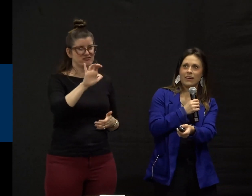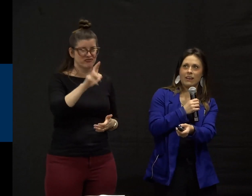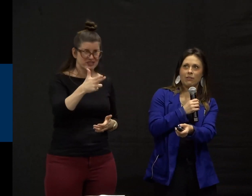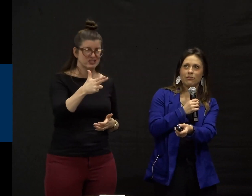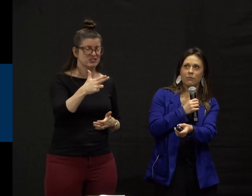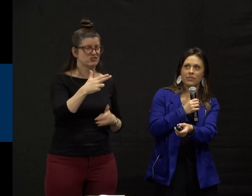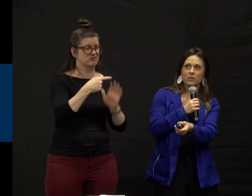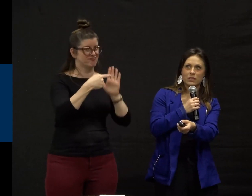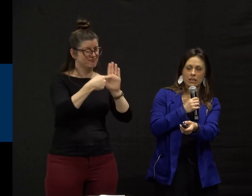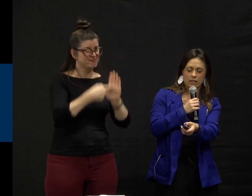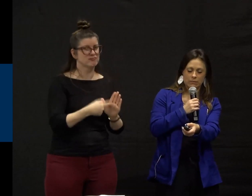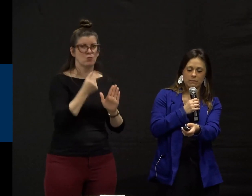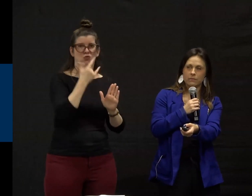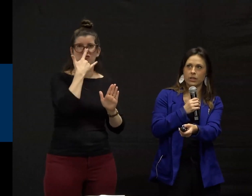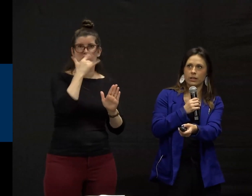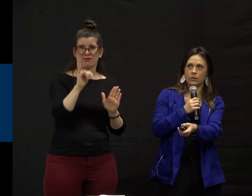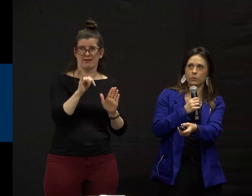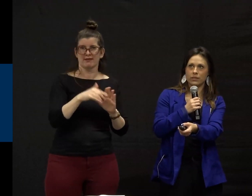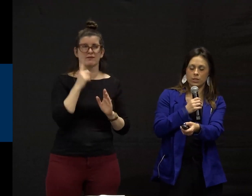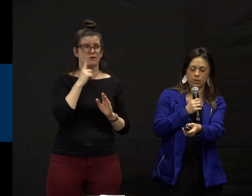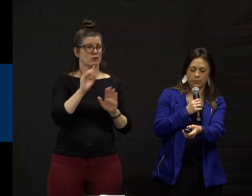of what this was like for kiddos and what they shared.